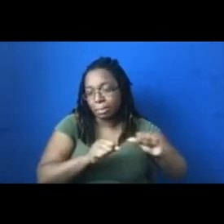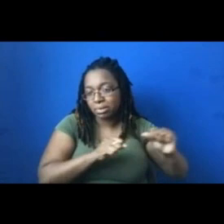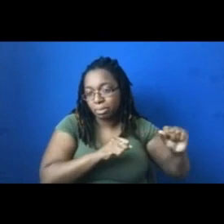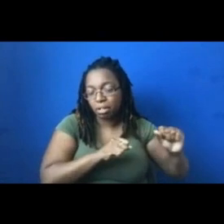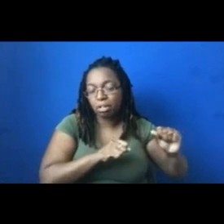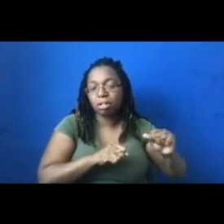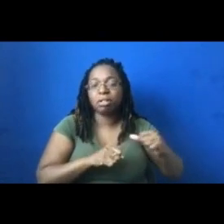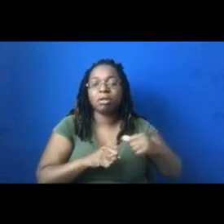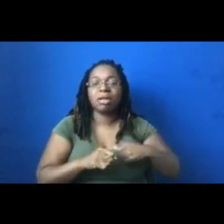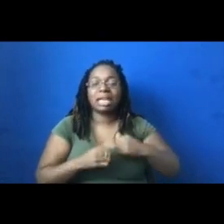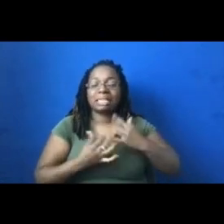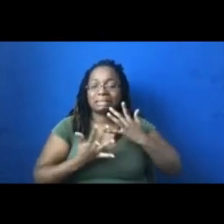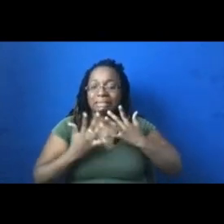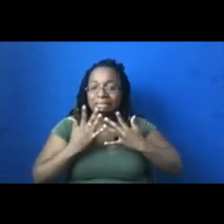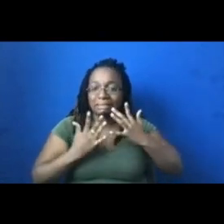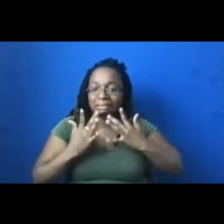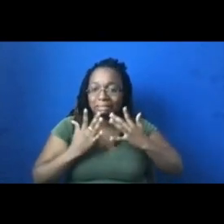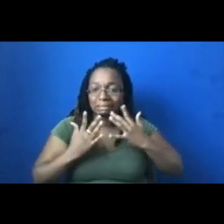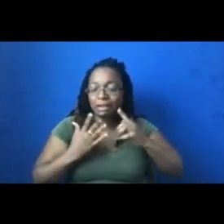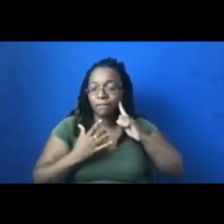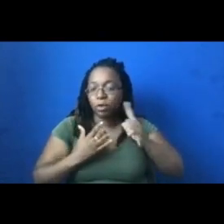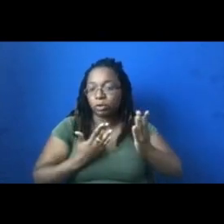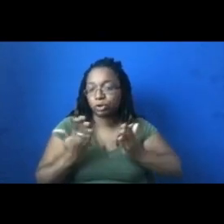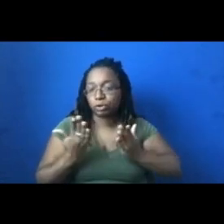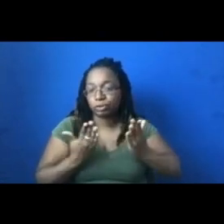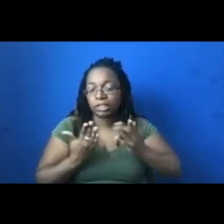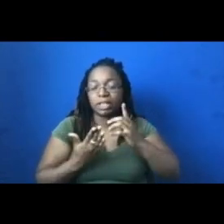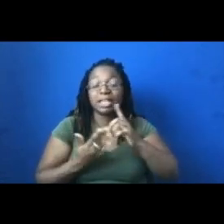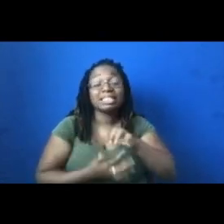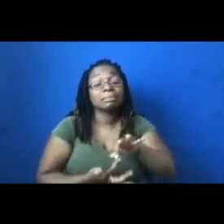in the delivery of services, say to a particular area. And in